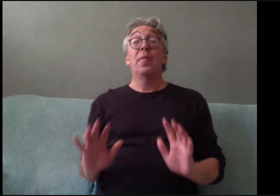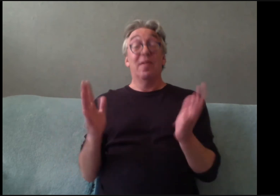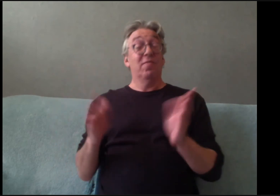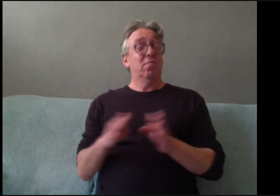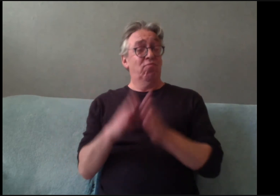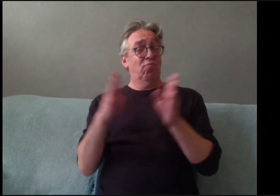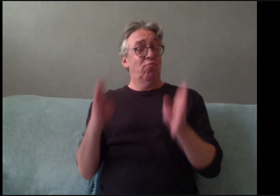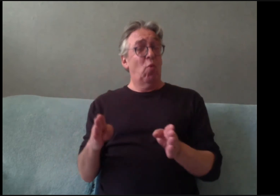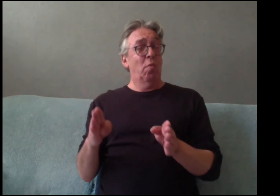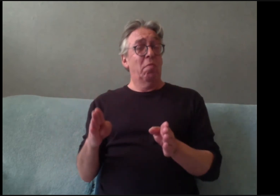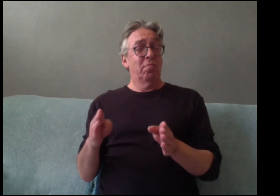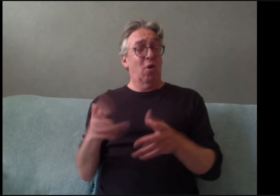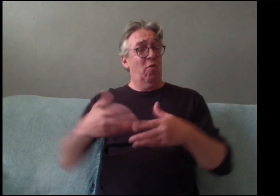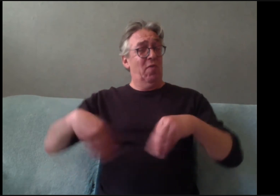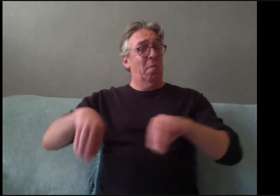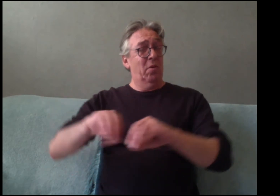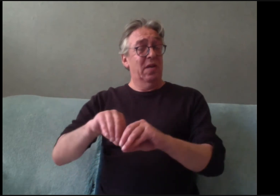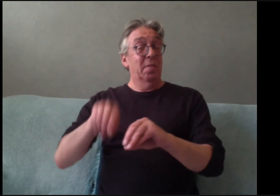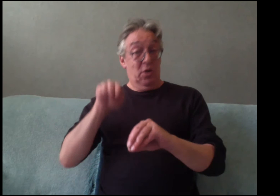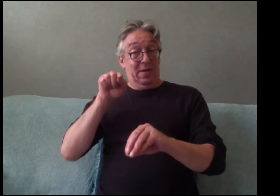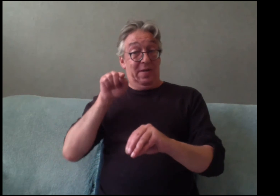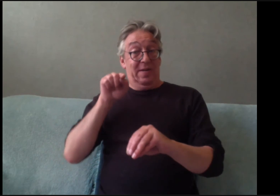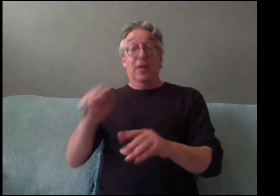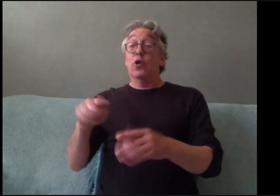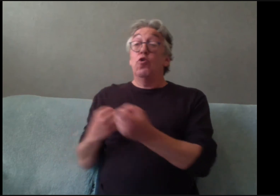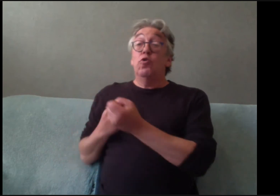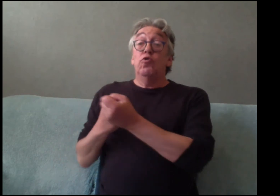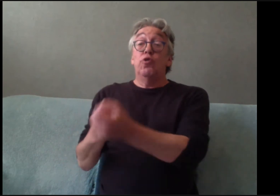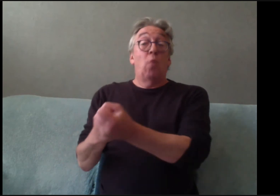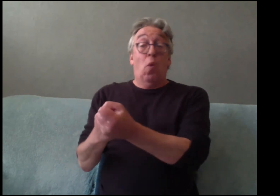the situation is more difficult than usual.